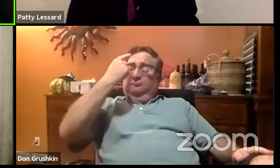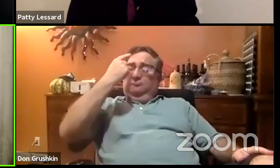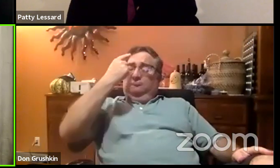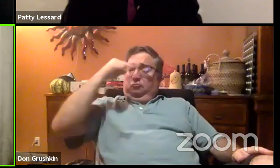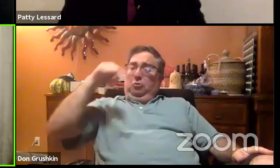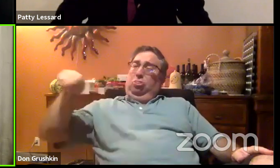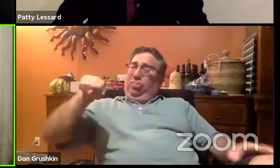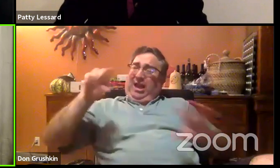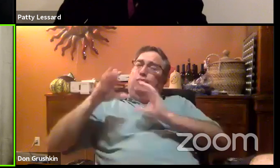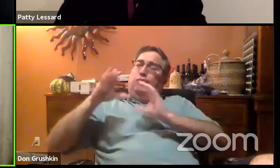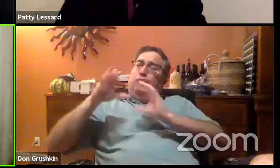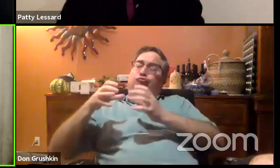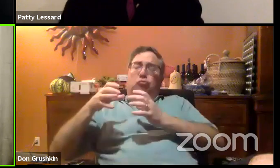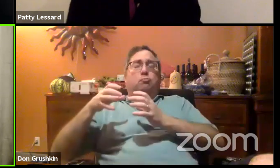in life?